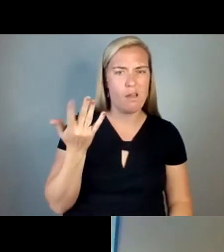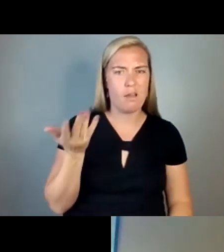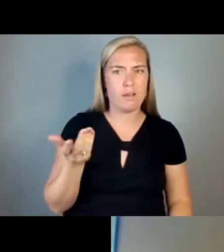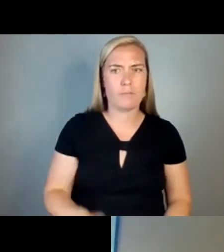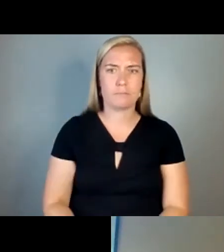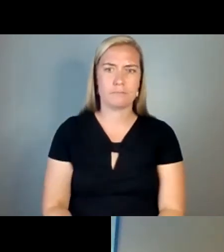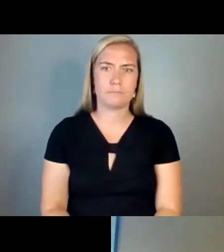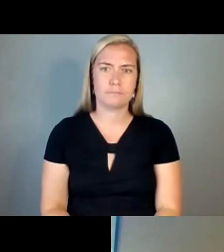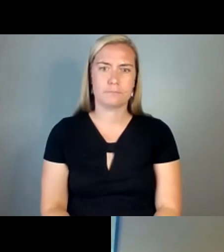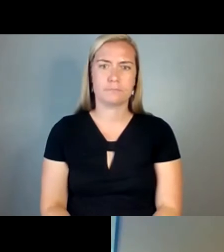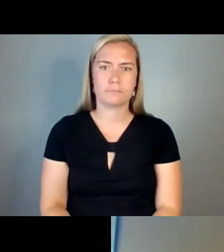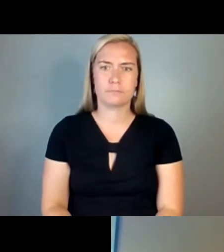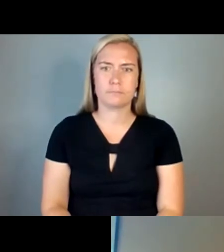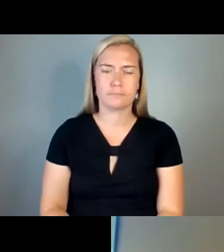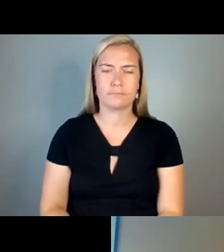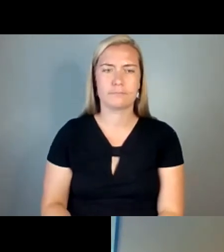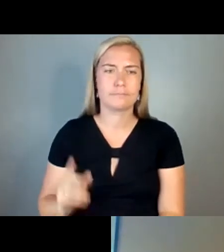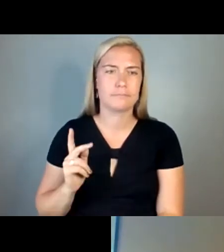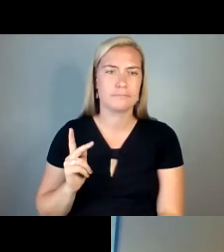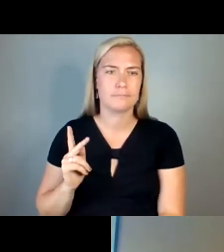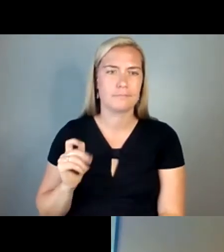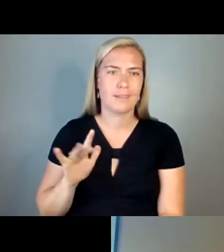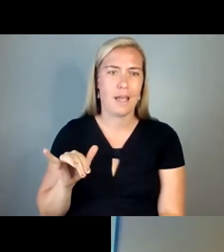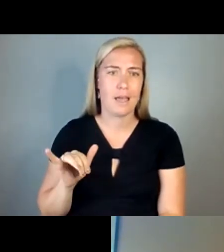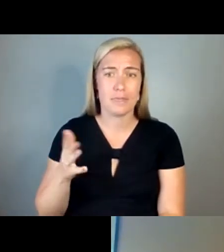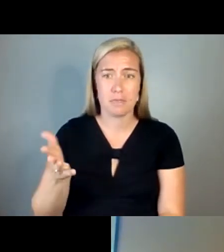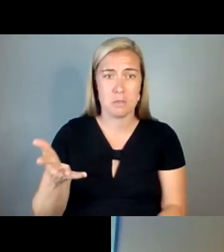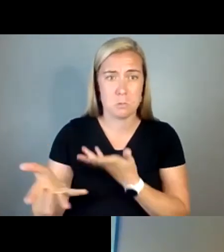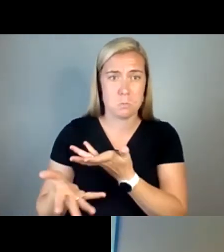So Sarah if you'd like me to start I'm happy to do that.